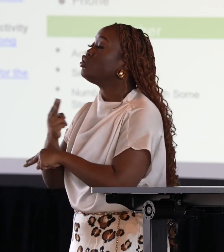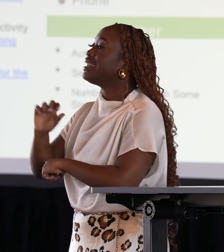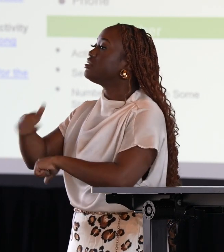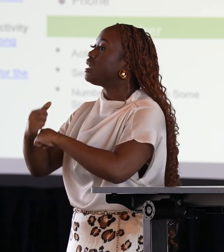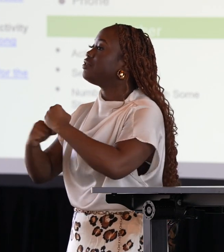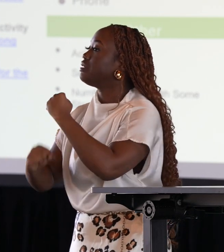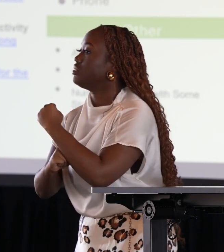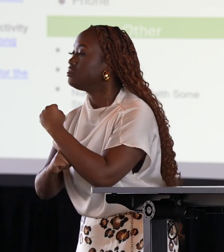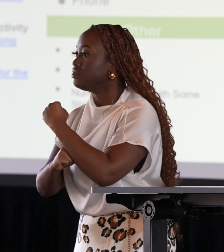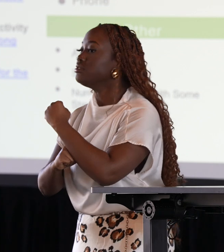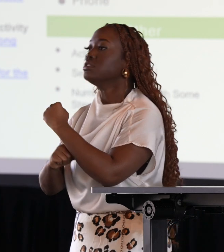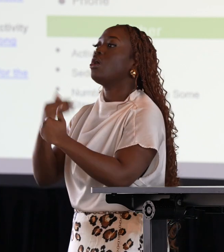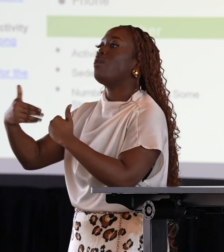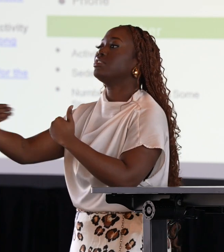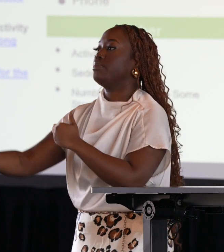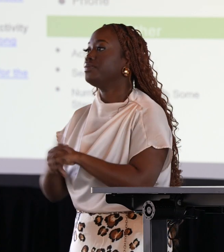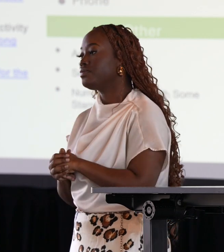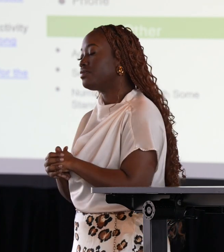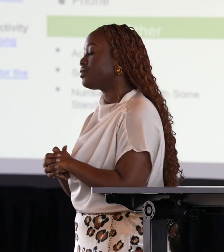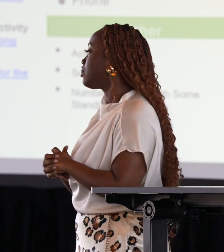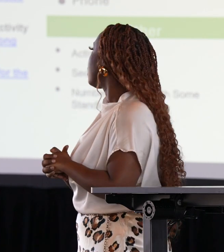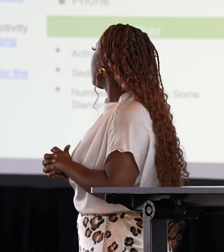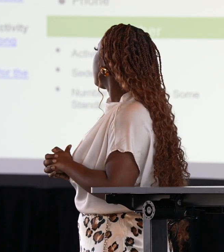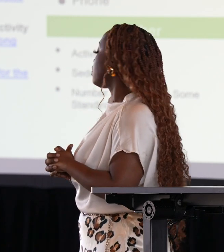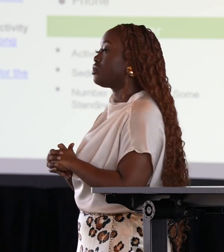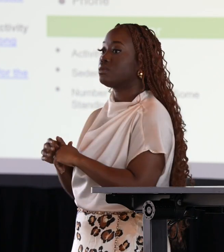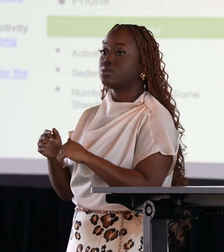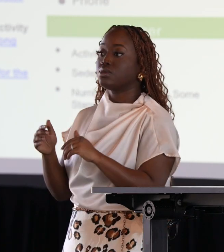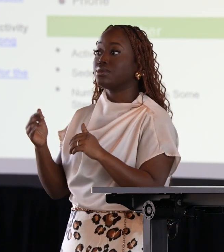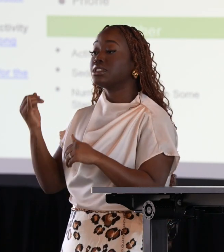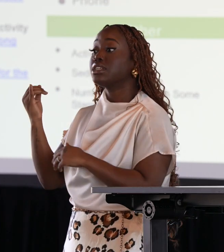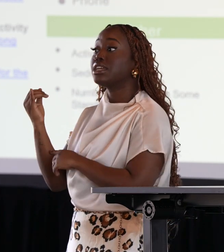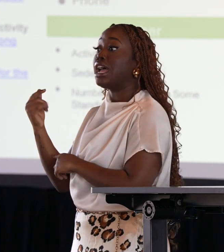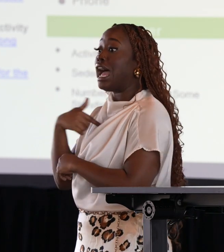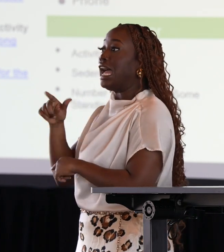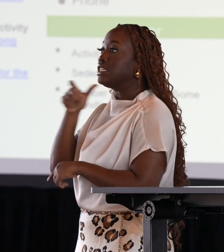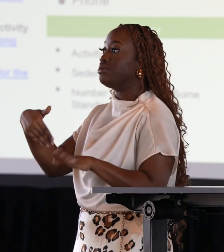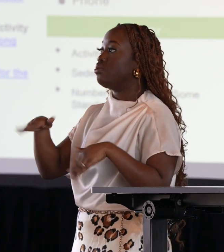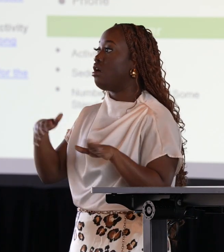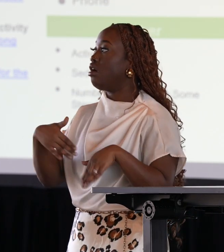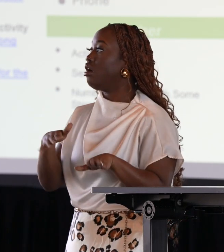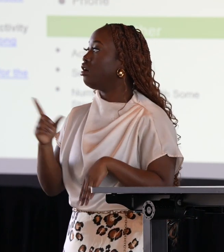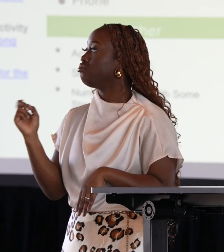change over time. I didn't see how well my step counted today, but it's not bad, because I did walk over here from the hotel. All